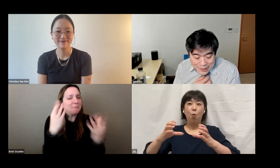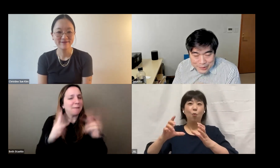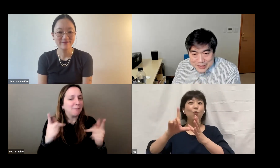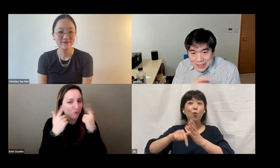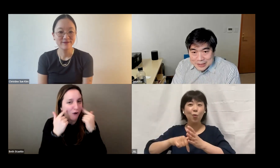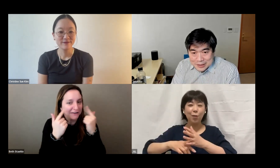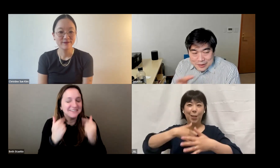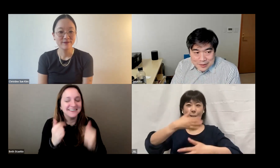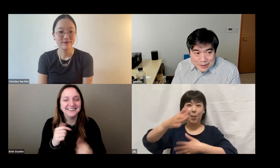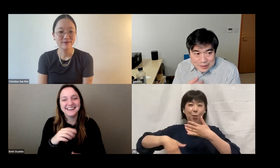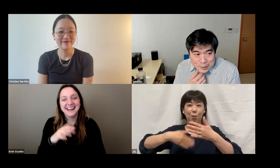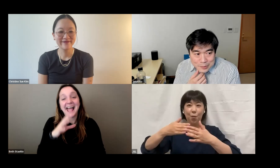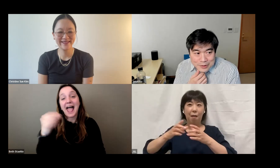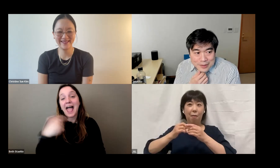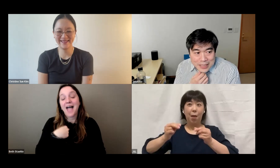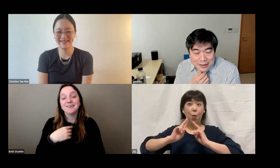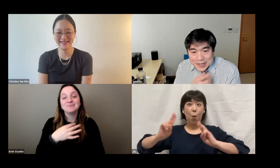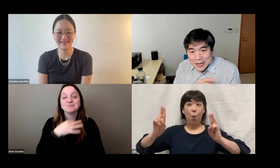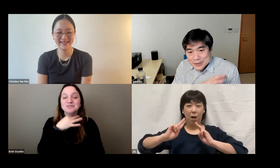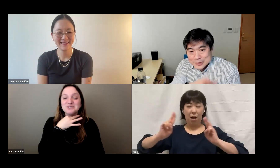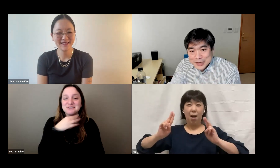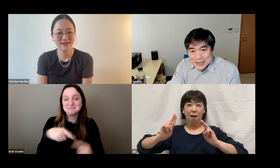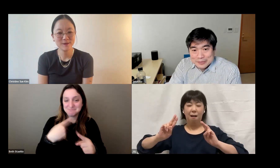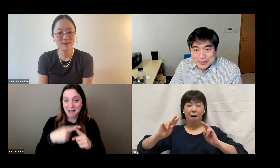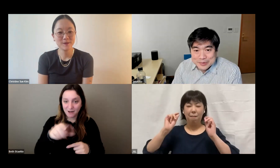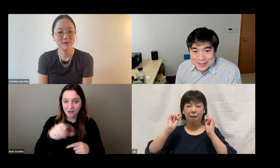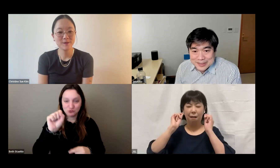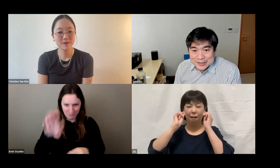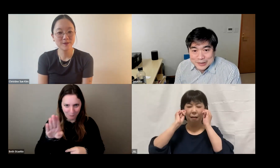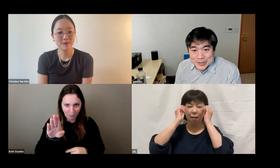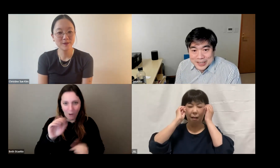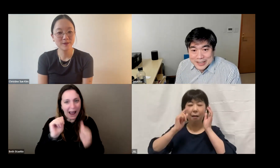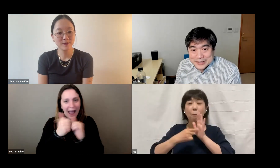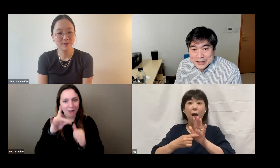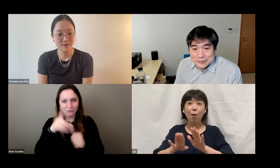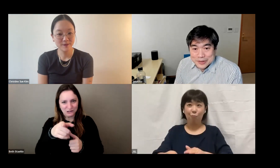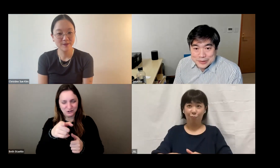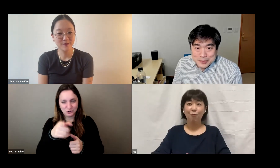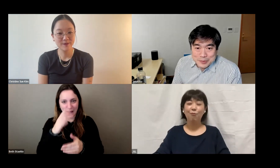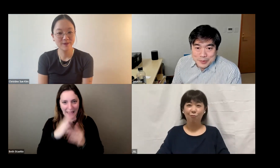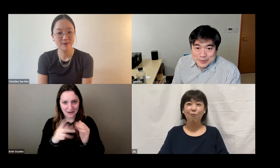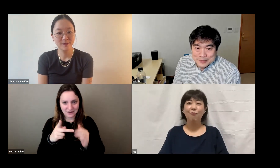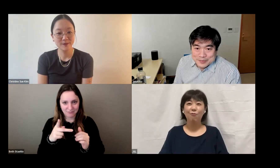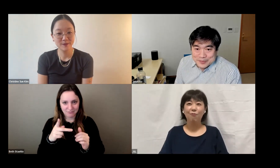you know, I'm curious on the Super Bowl. How did you end up doing ASL at the Super Bowl